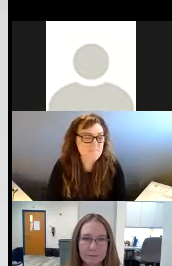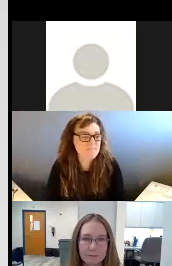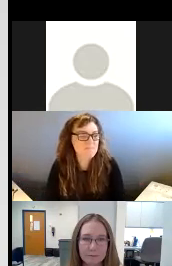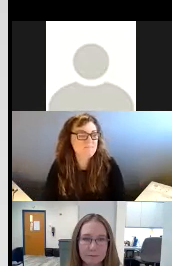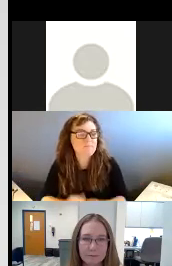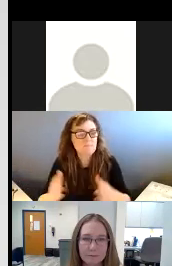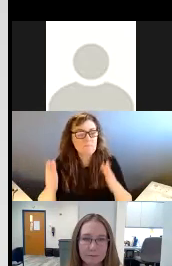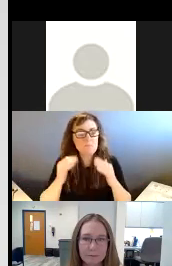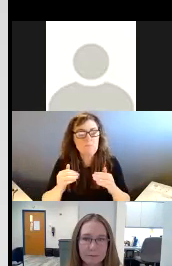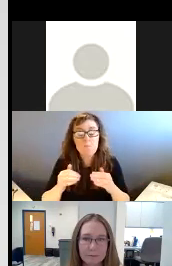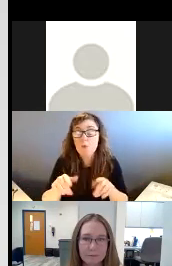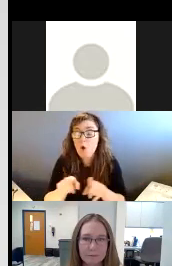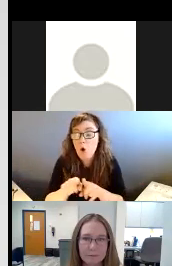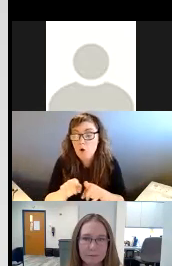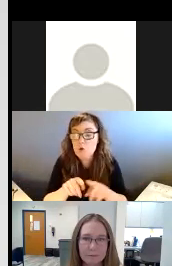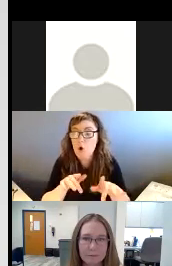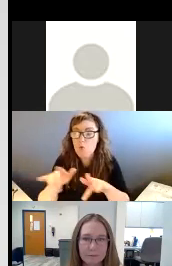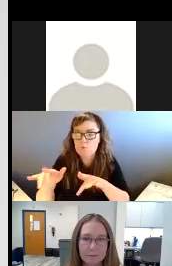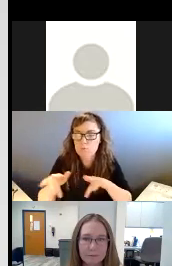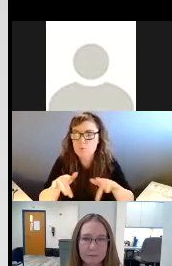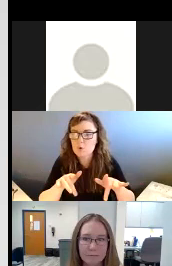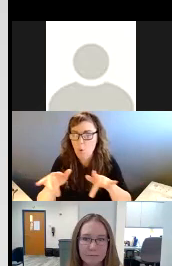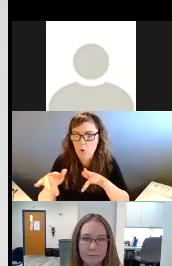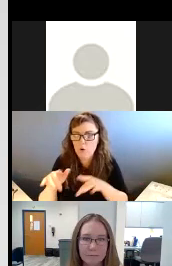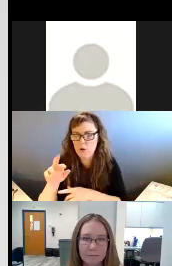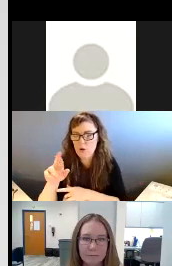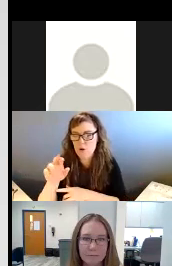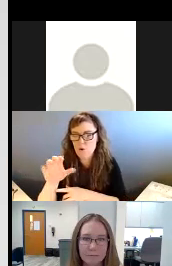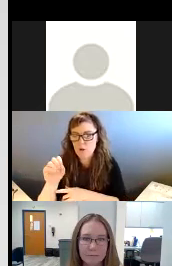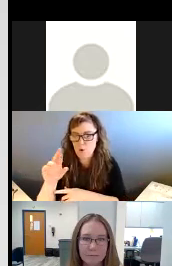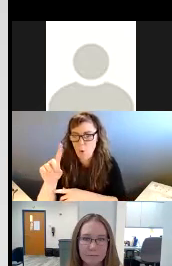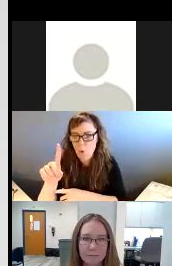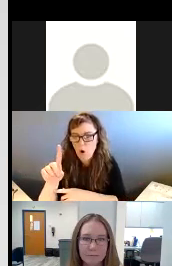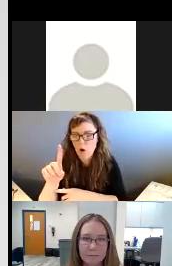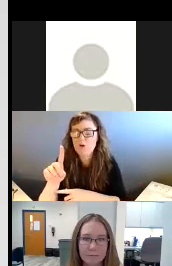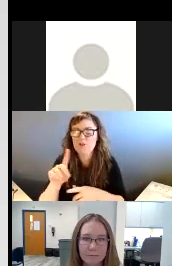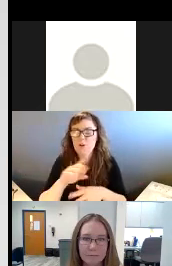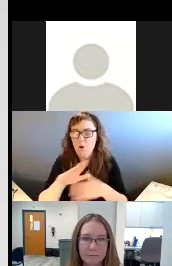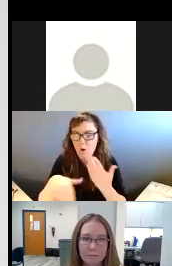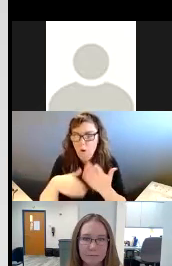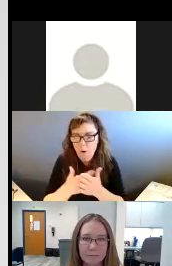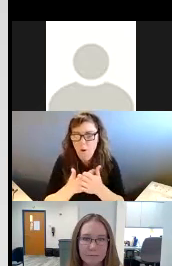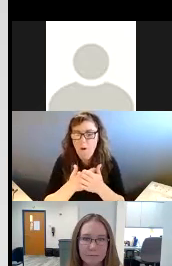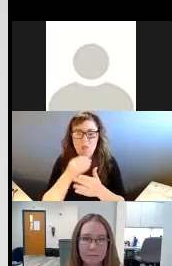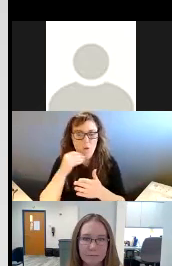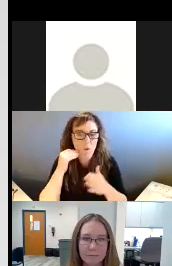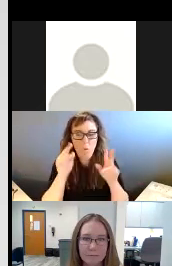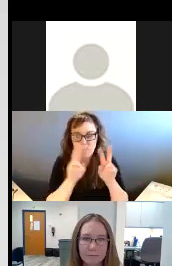CAPABILITIES AS WELL, WE DO RECORD THESE HOME ASSESSMENTS PRIMARILY FOR THE PURPOSES OF THE